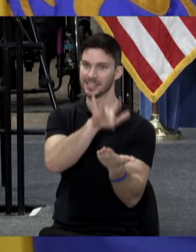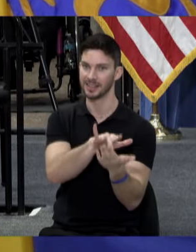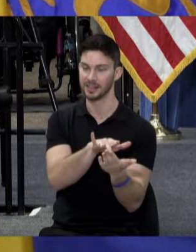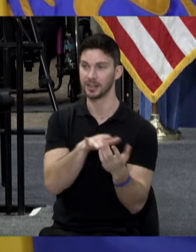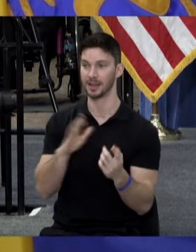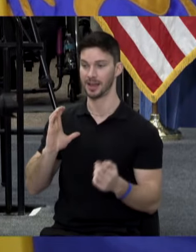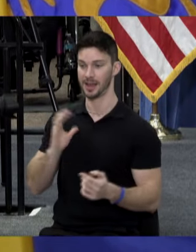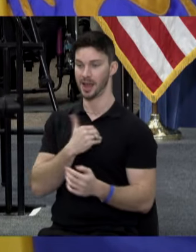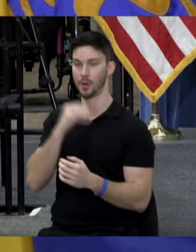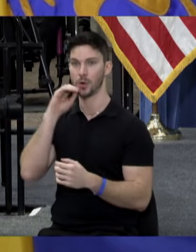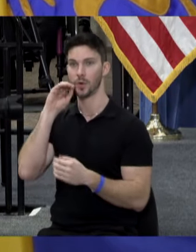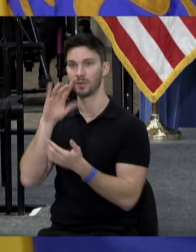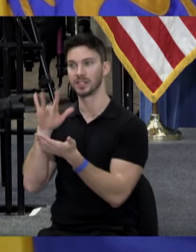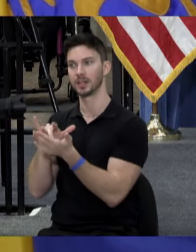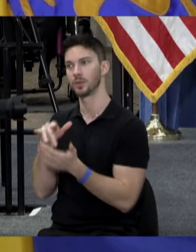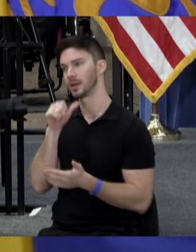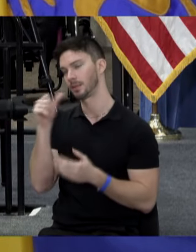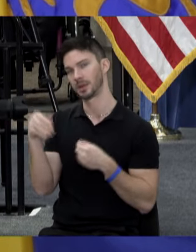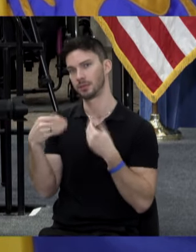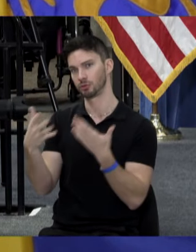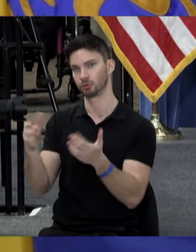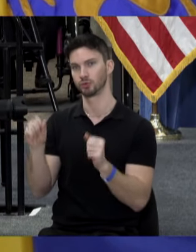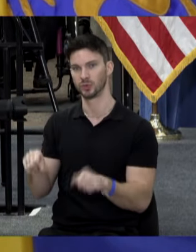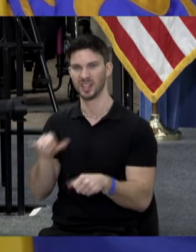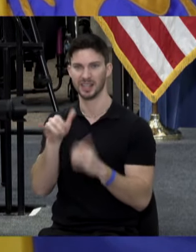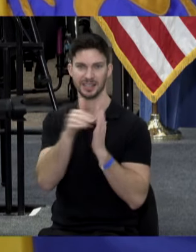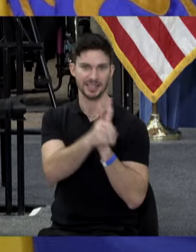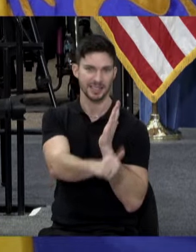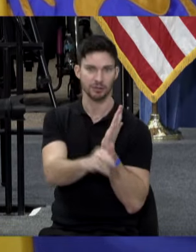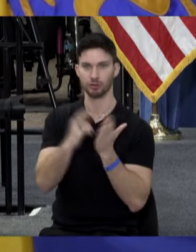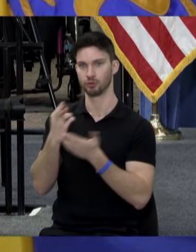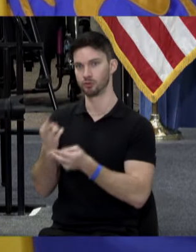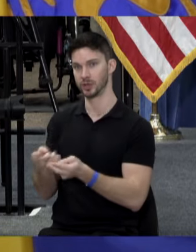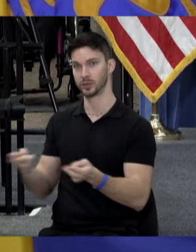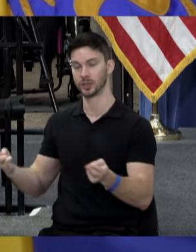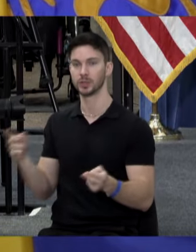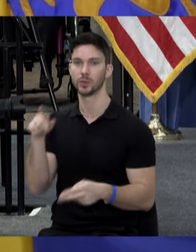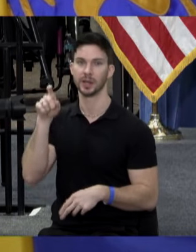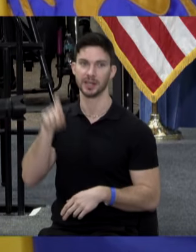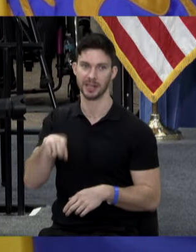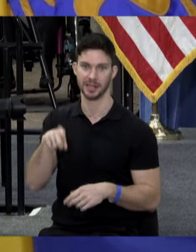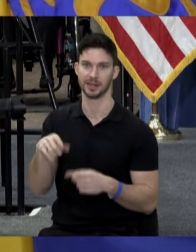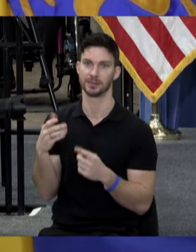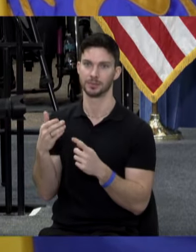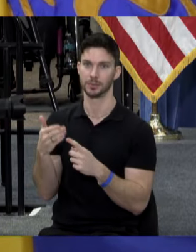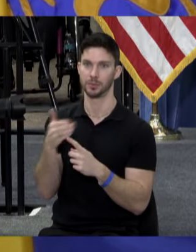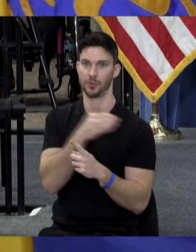not have given us the skills and resources for what we needed to do before we came home.